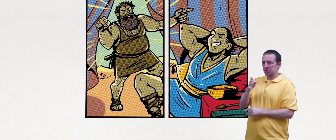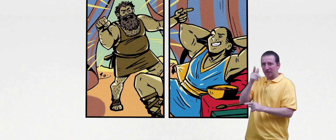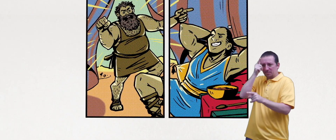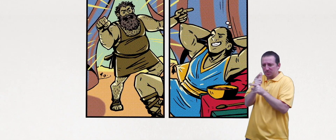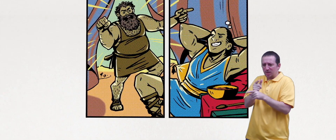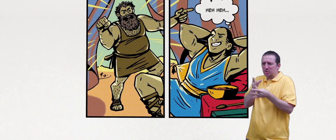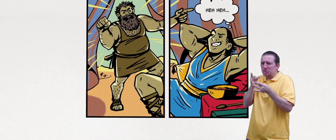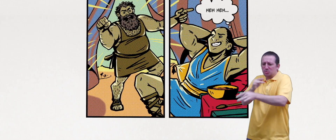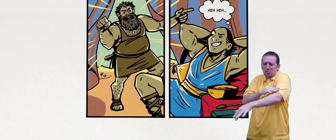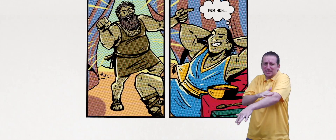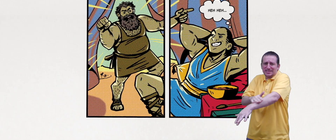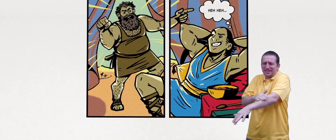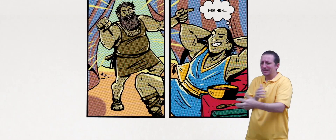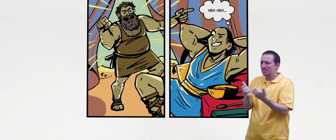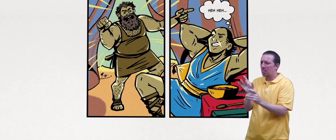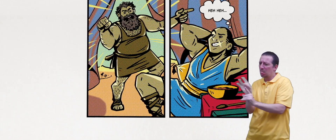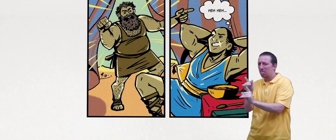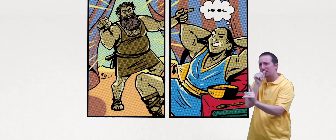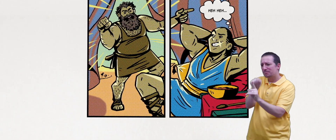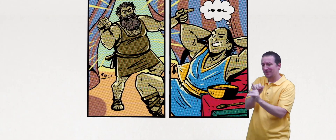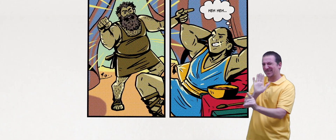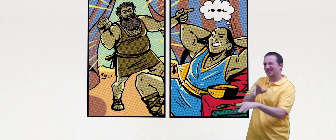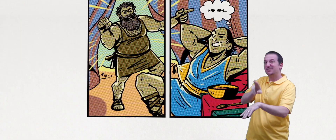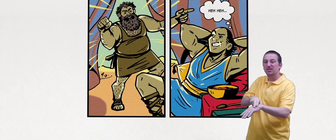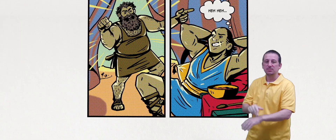behavior, and Jacob’s smooth skin matches his deceptive, slippery nature.